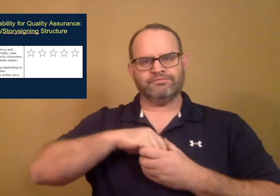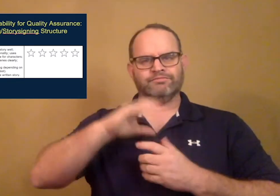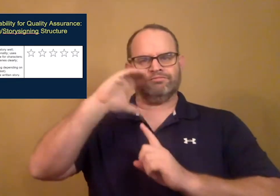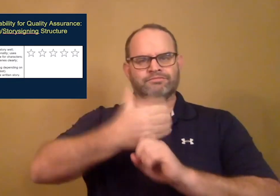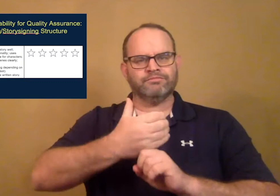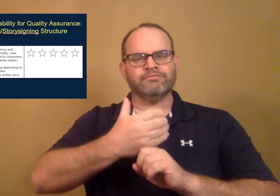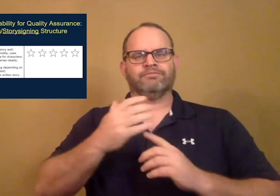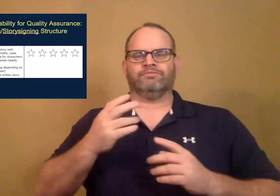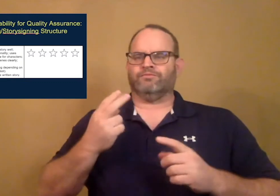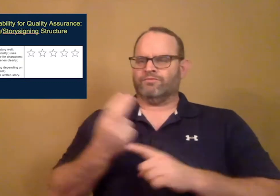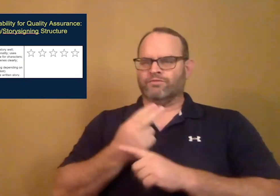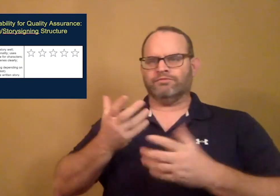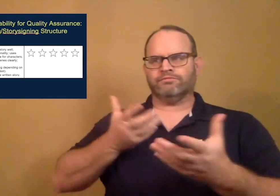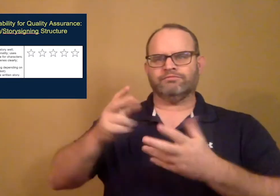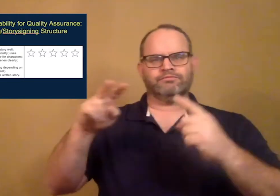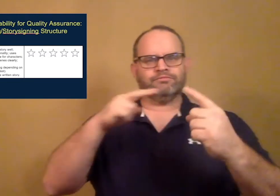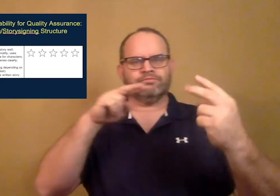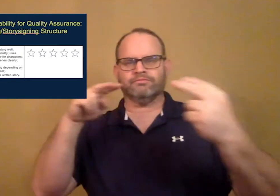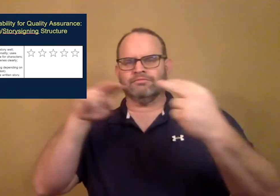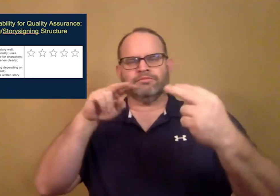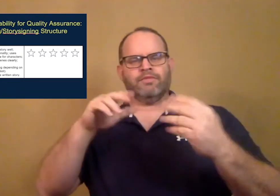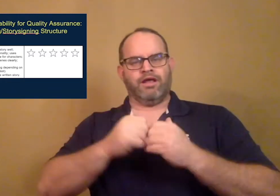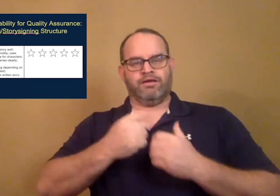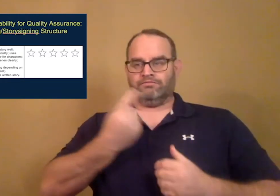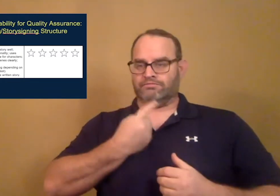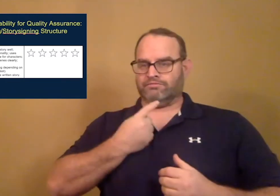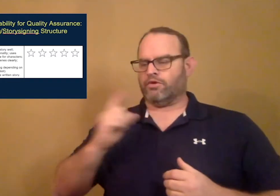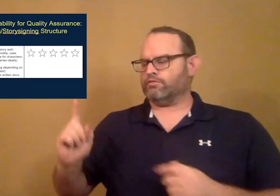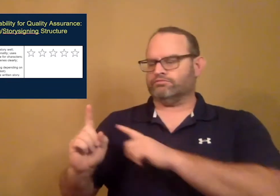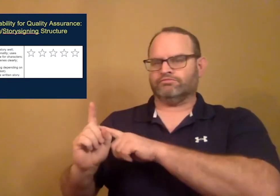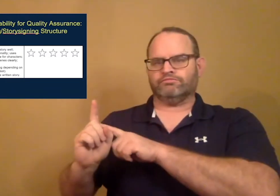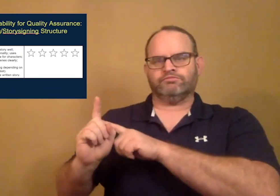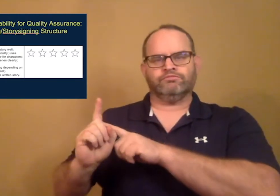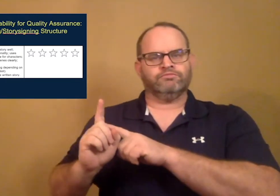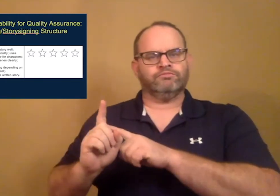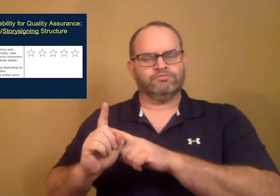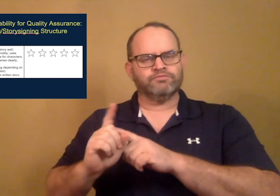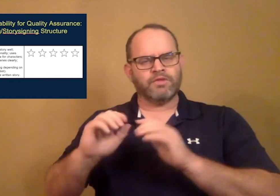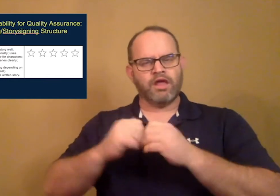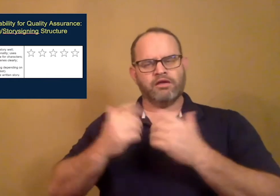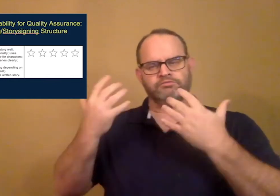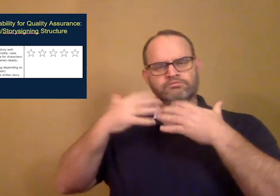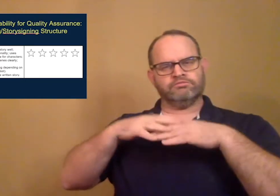The story is told in different points of view: first, second and third person